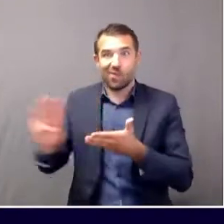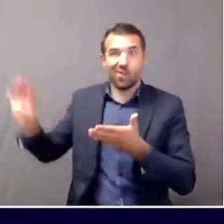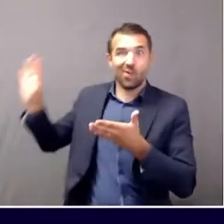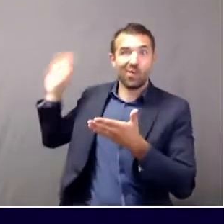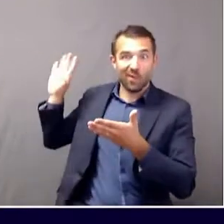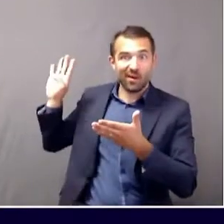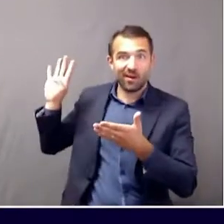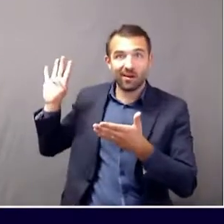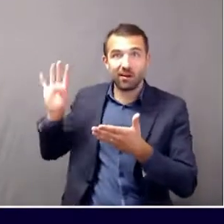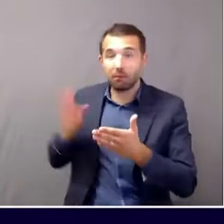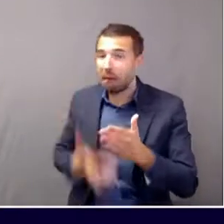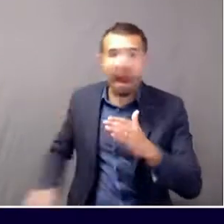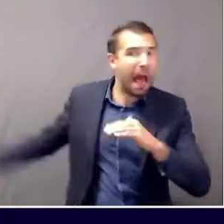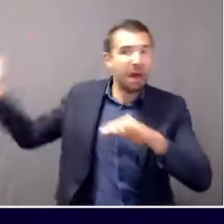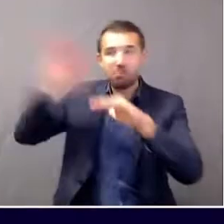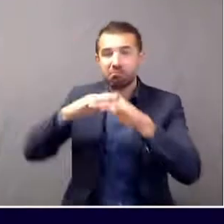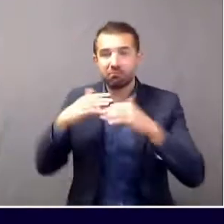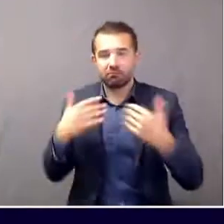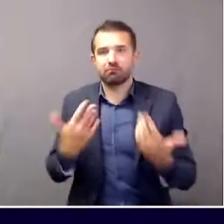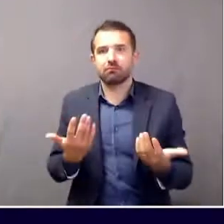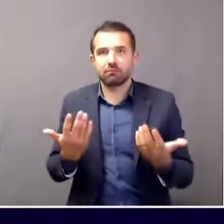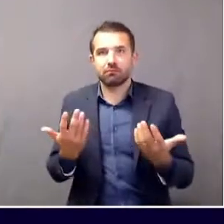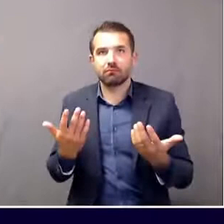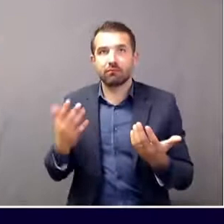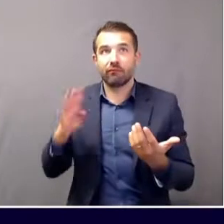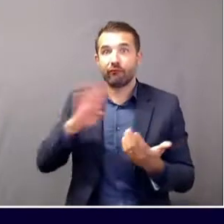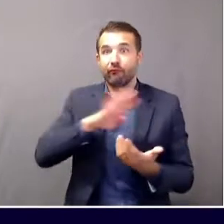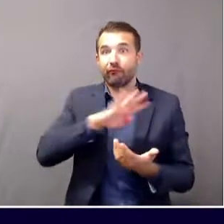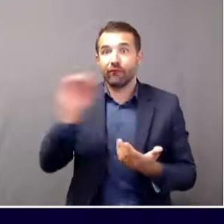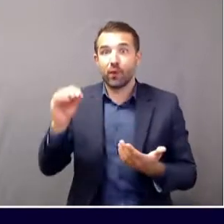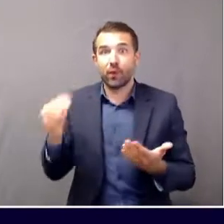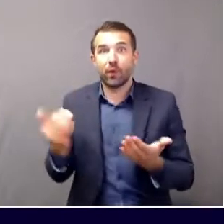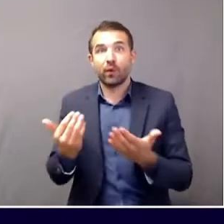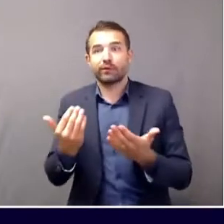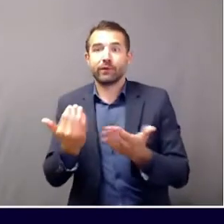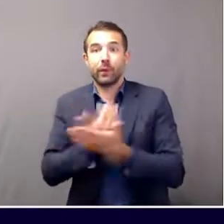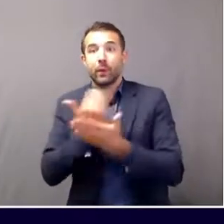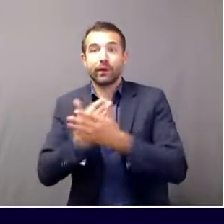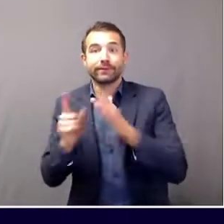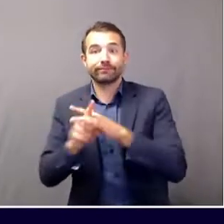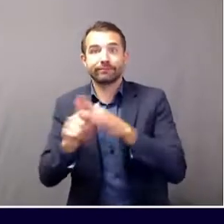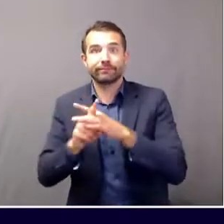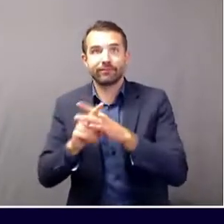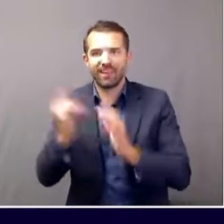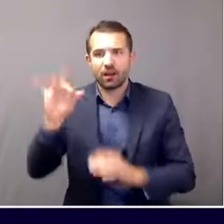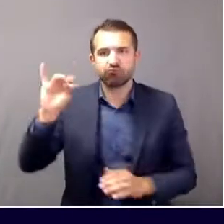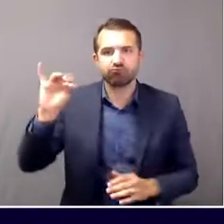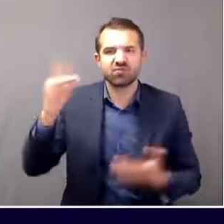from averaging roughly forty